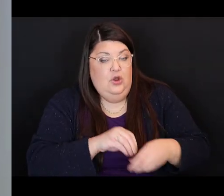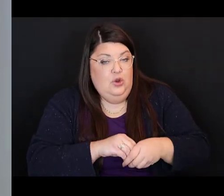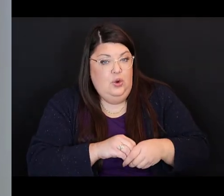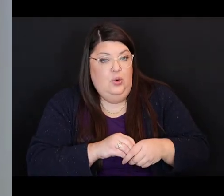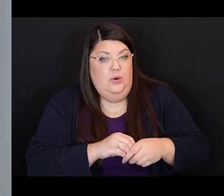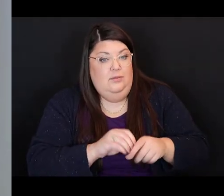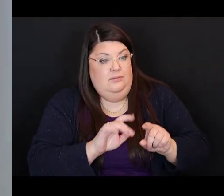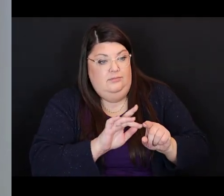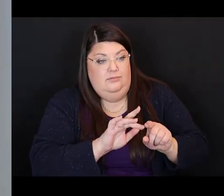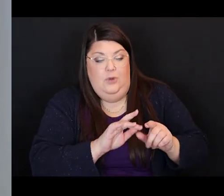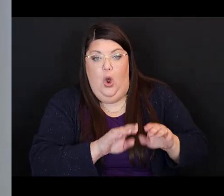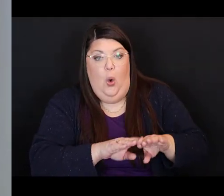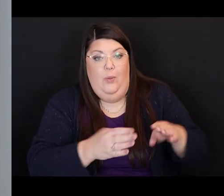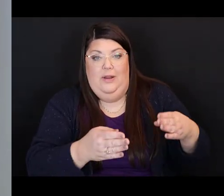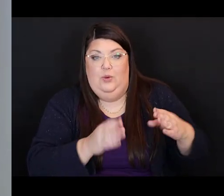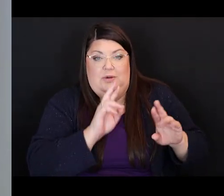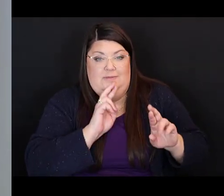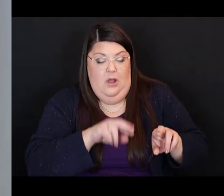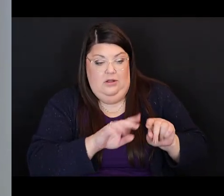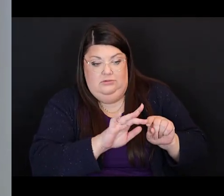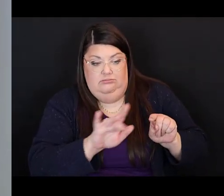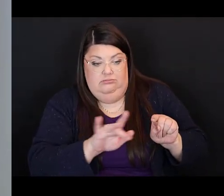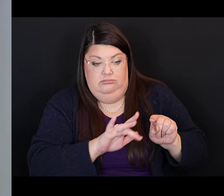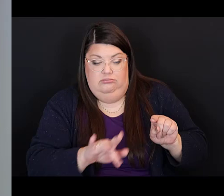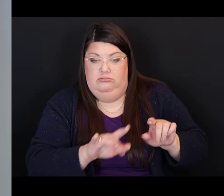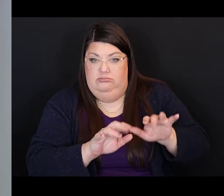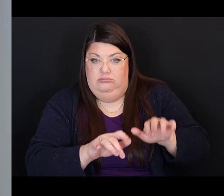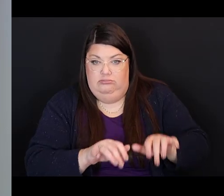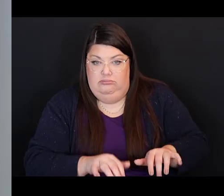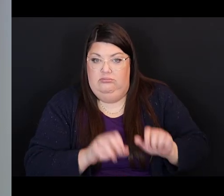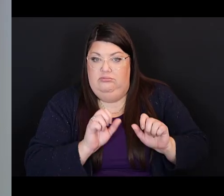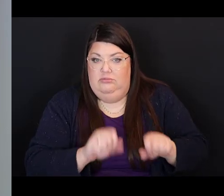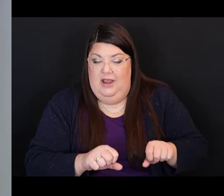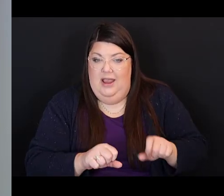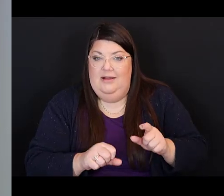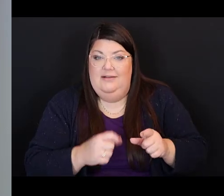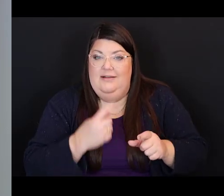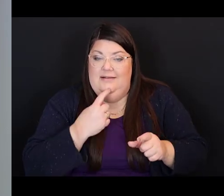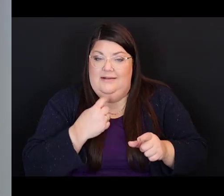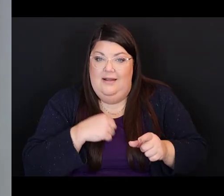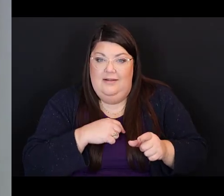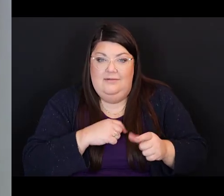open-ended responses so they could tell us, yeah this is how I've used it or this is how I've